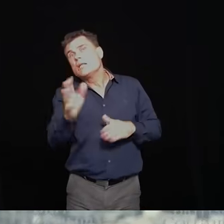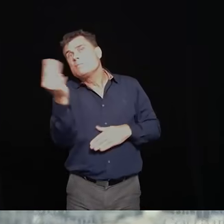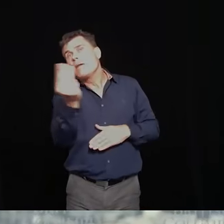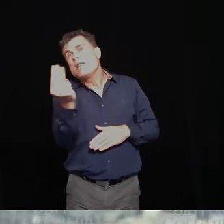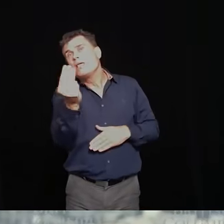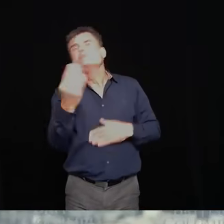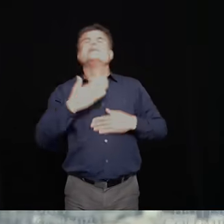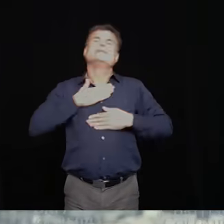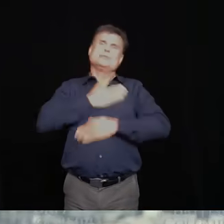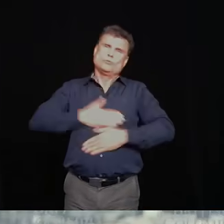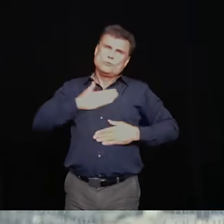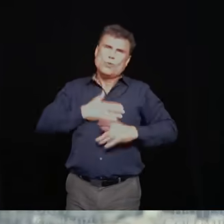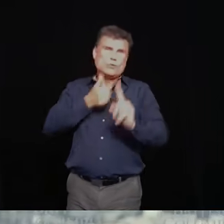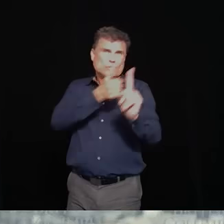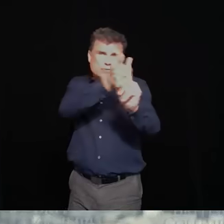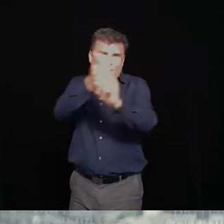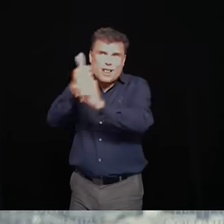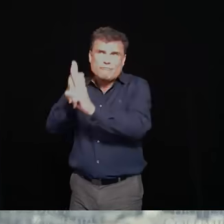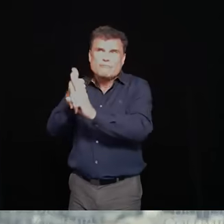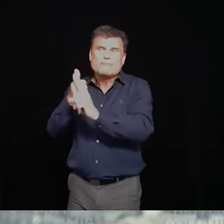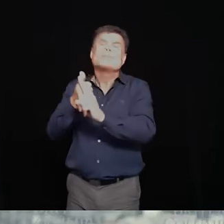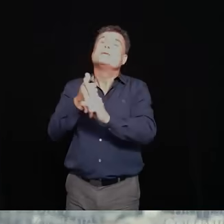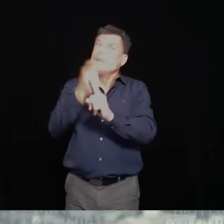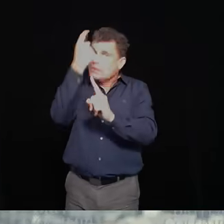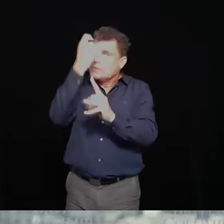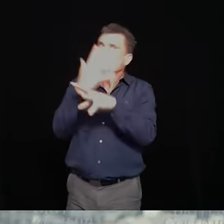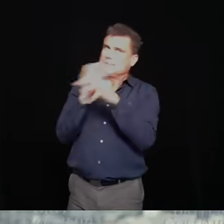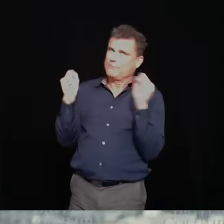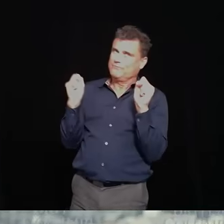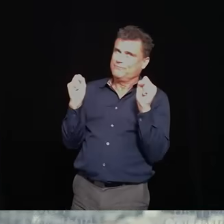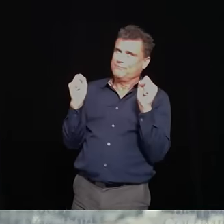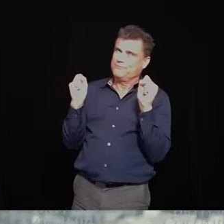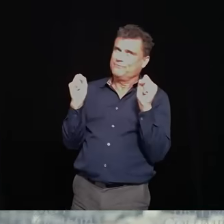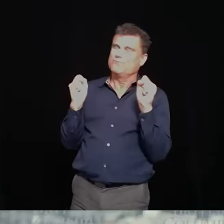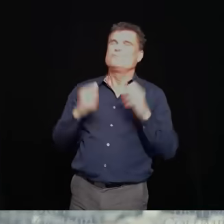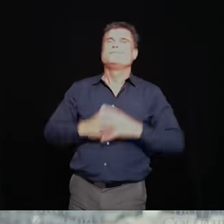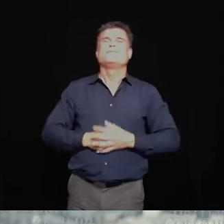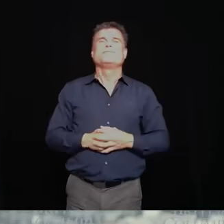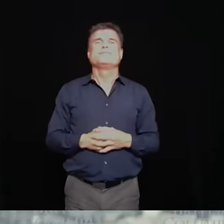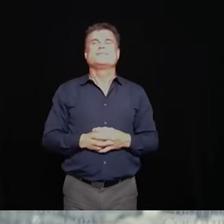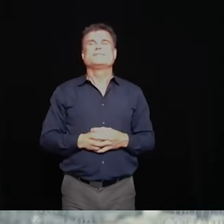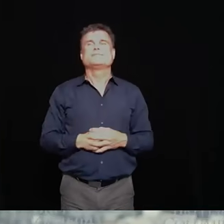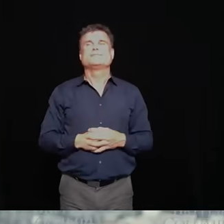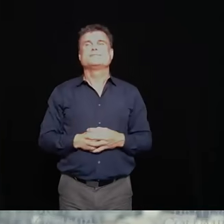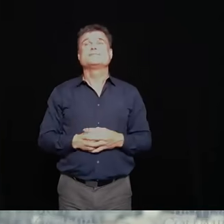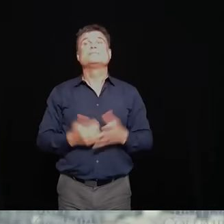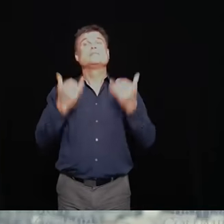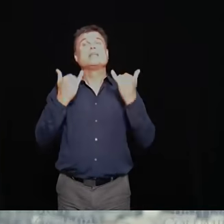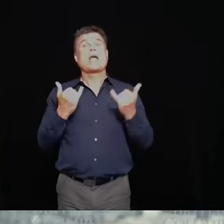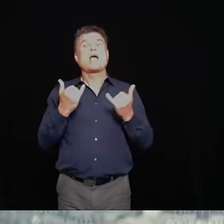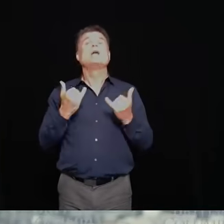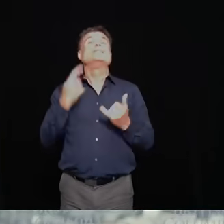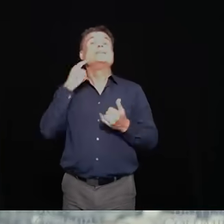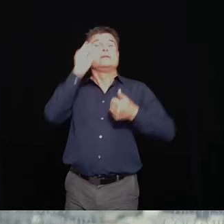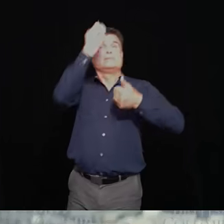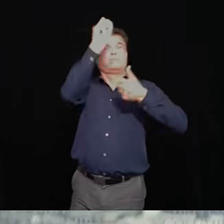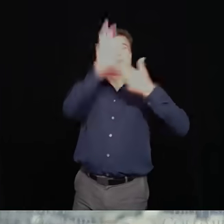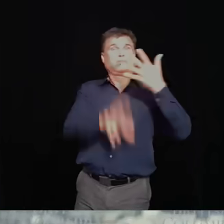New techniques and methods to keep people safe. We still perform 904 more surgeries in the same period the previous year.